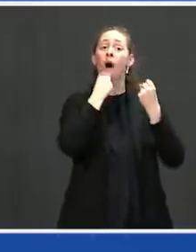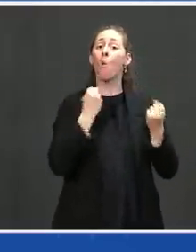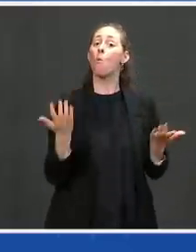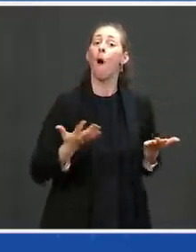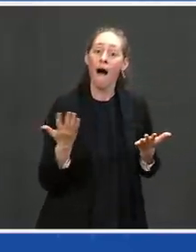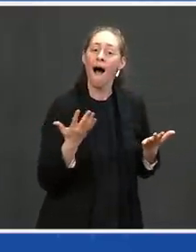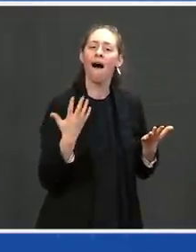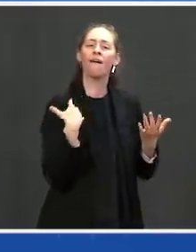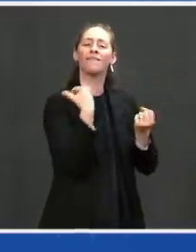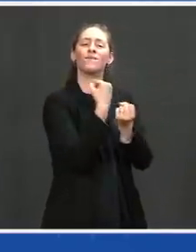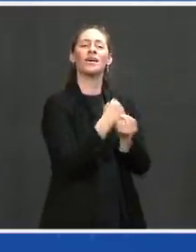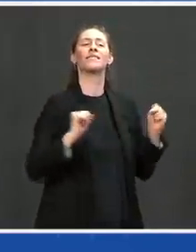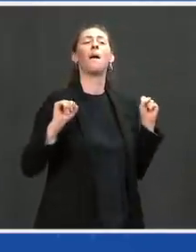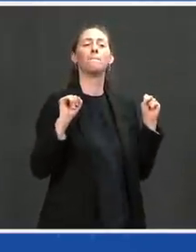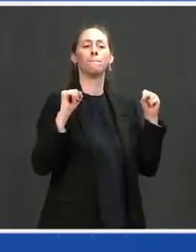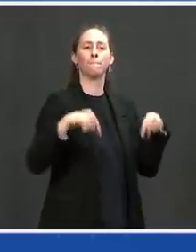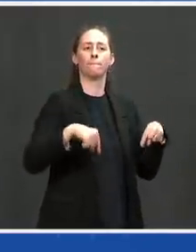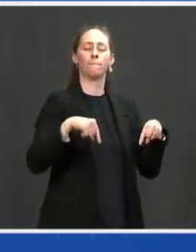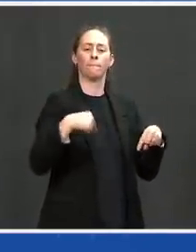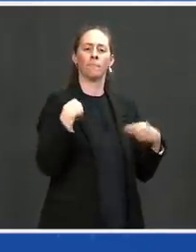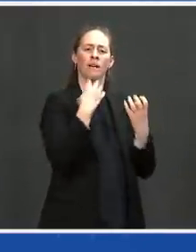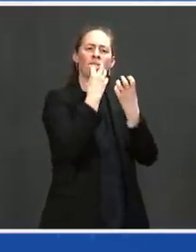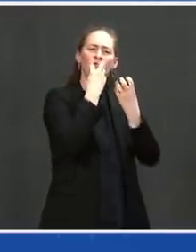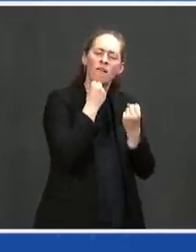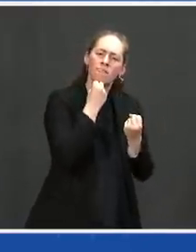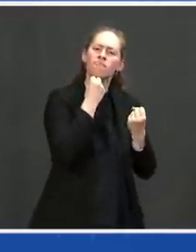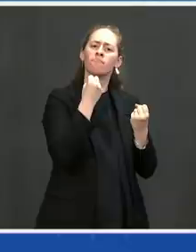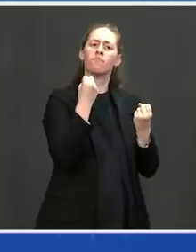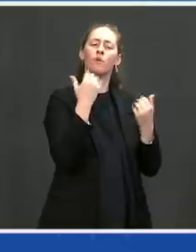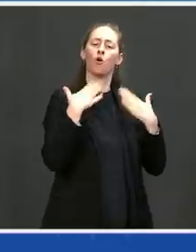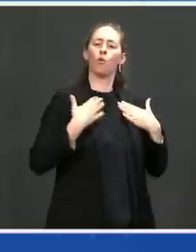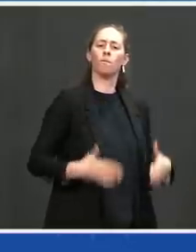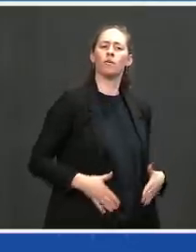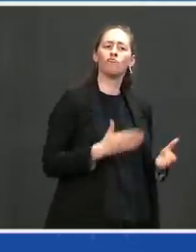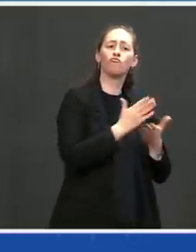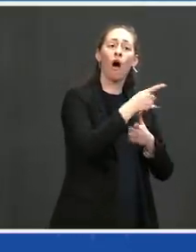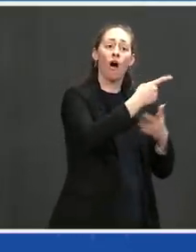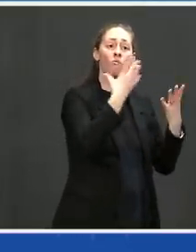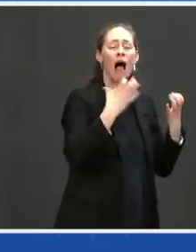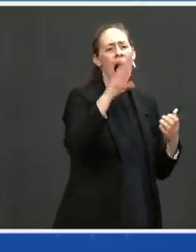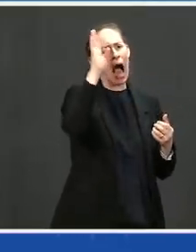We don't always live up to our expectations, but it's a values system. We are founded on that principle.